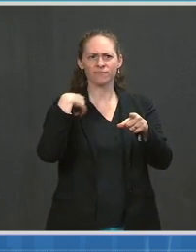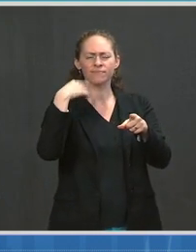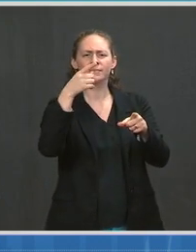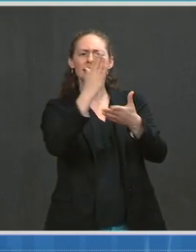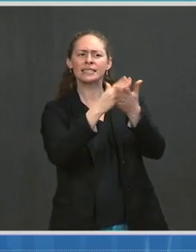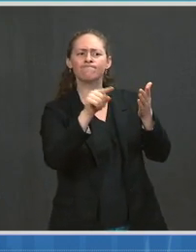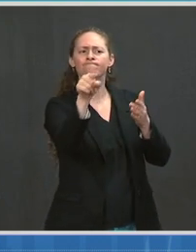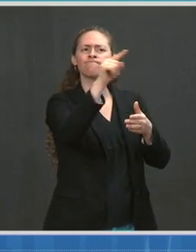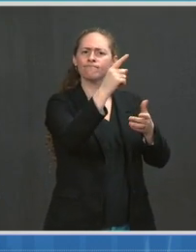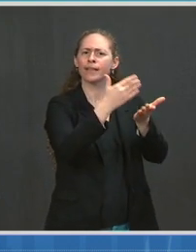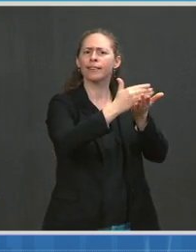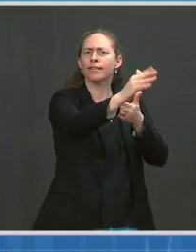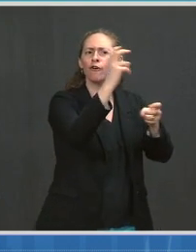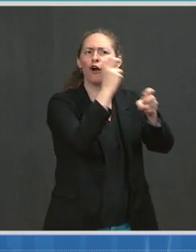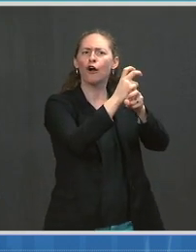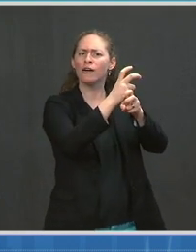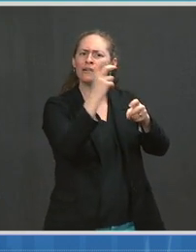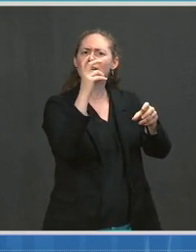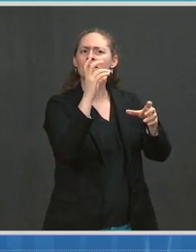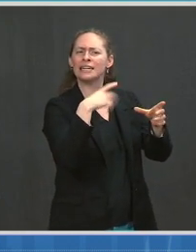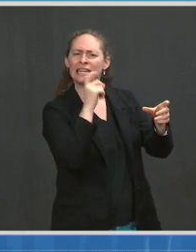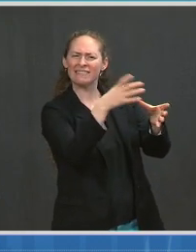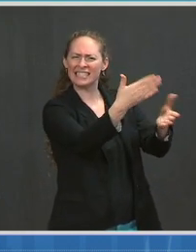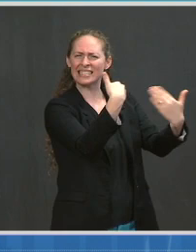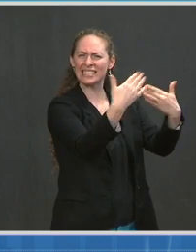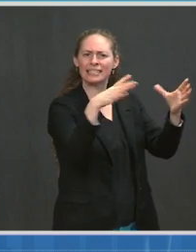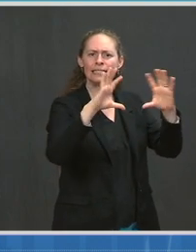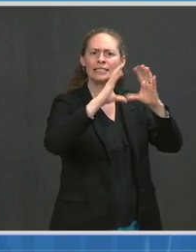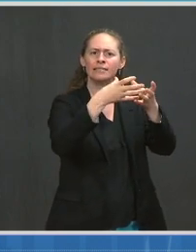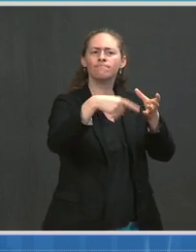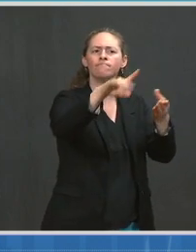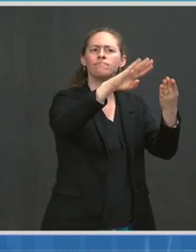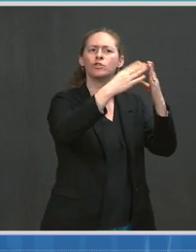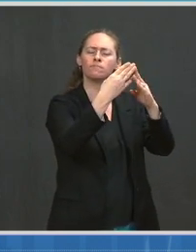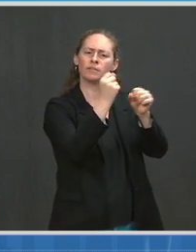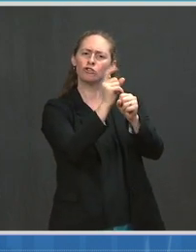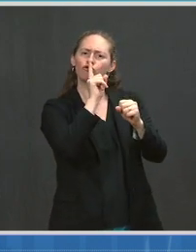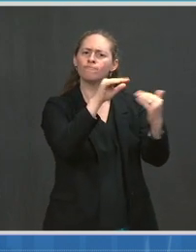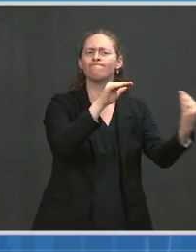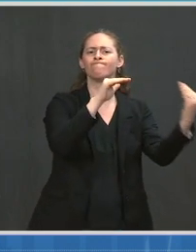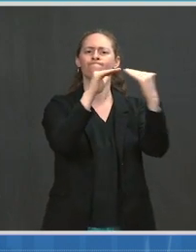To keep up the space and ensure equity and fairness, we are making progress.